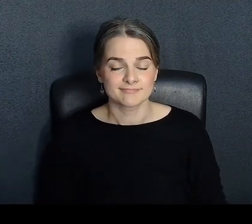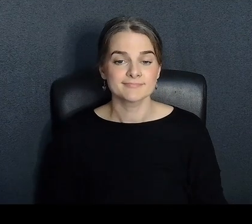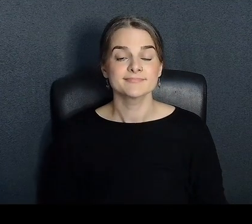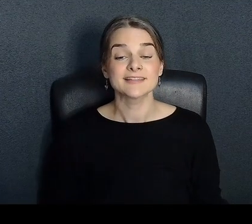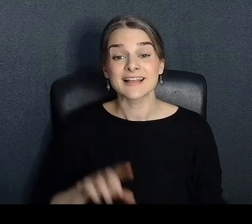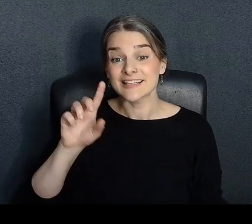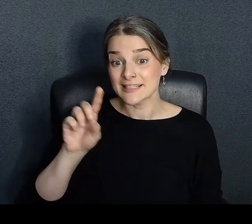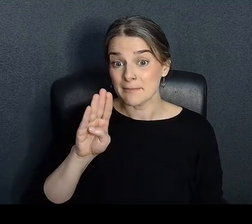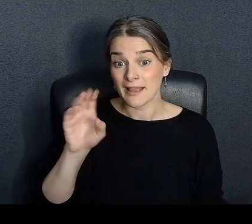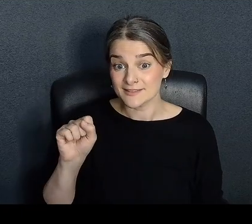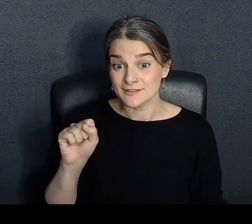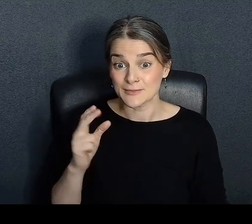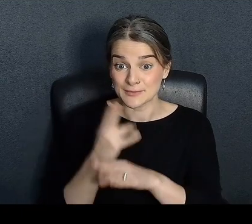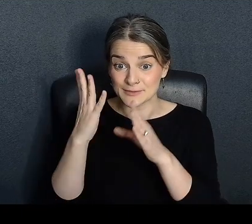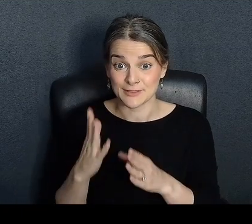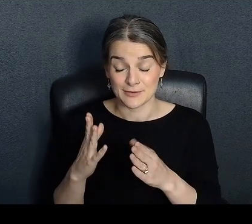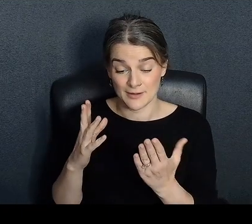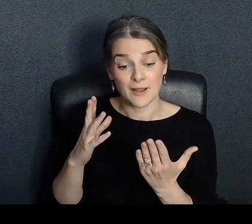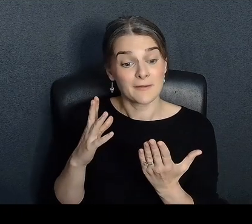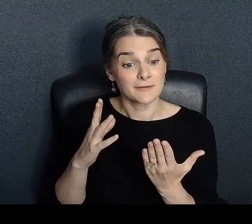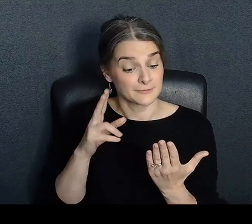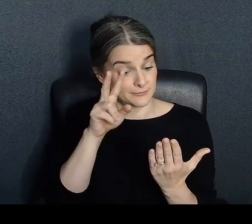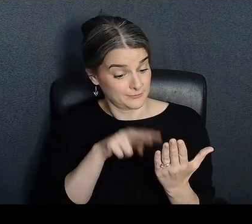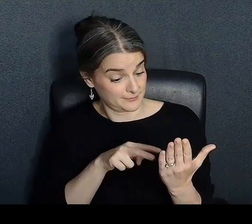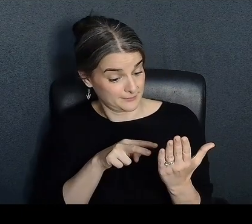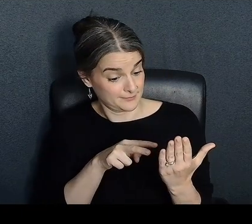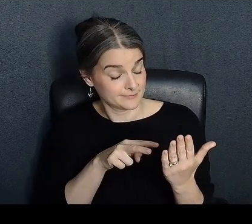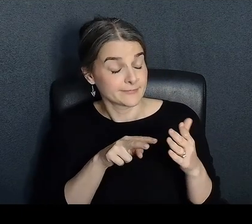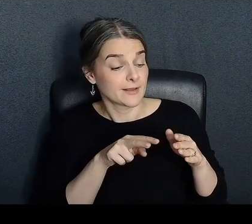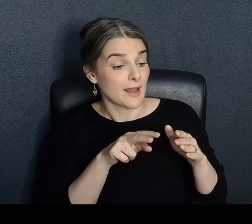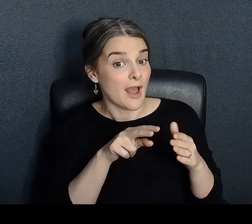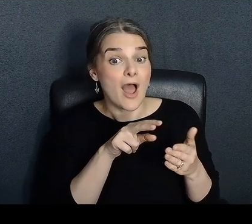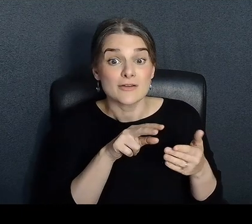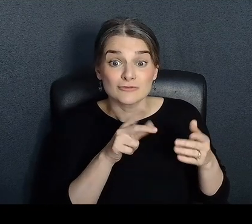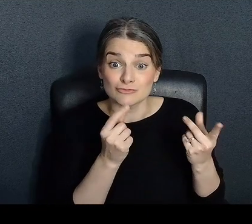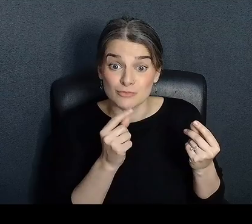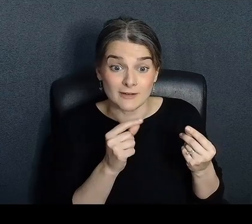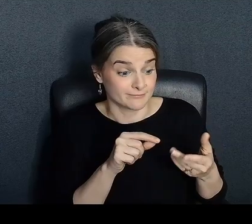responses typed by a communication assistant on a Braille display.